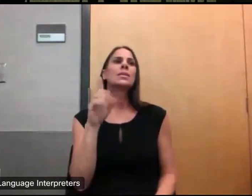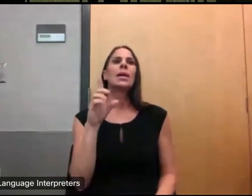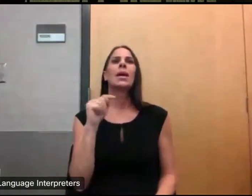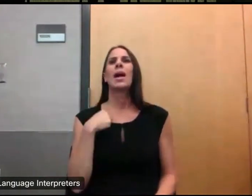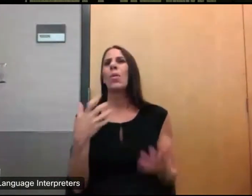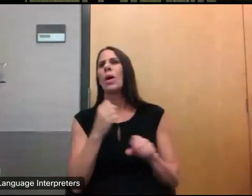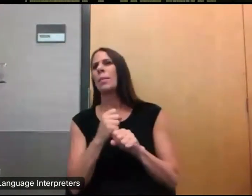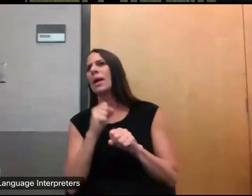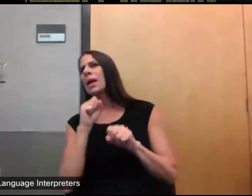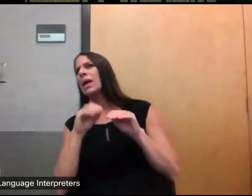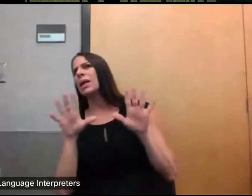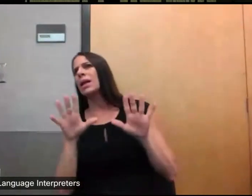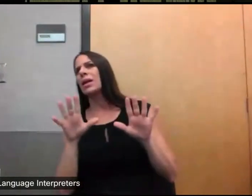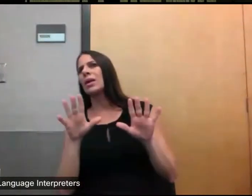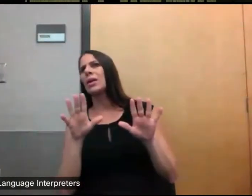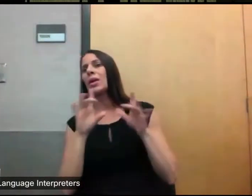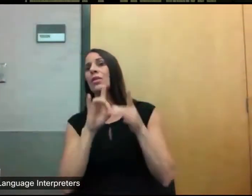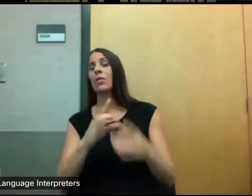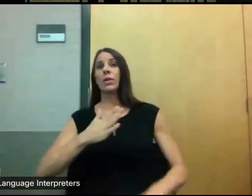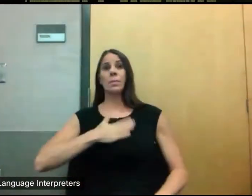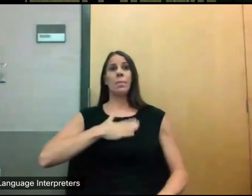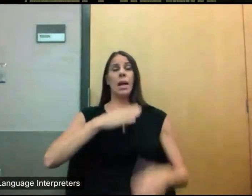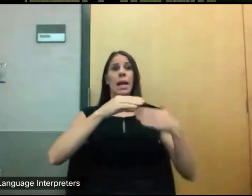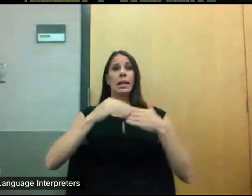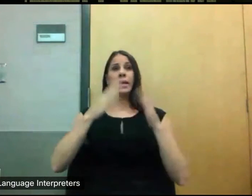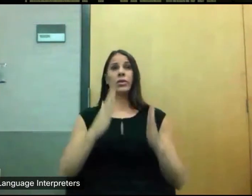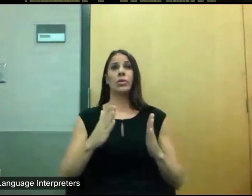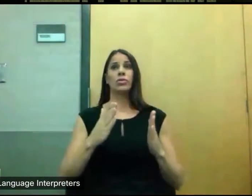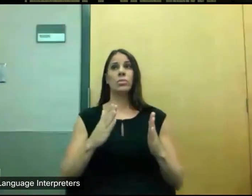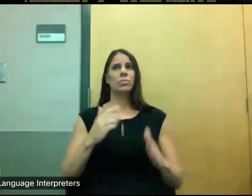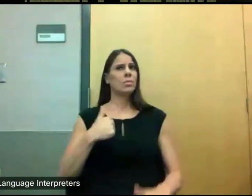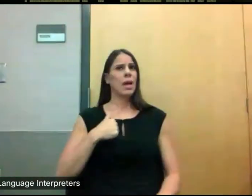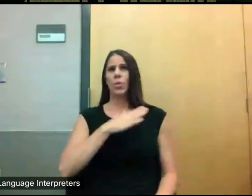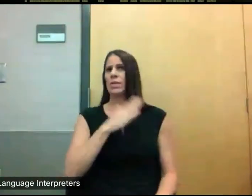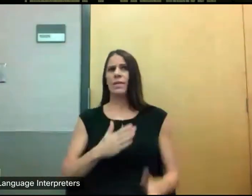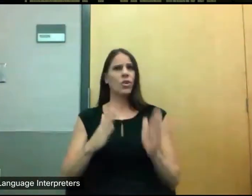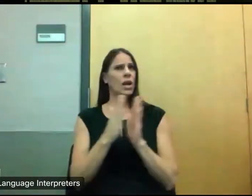leadership, we were never asked to do anything other than present the facts.